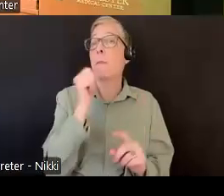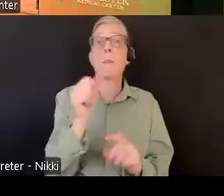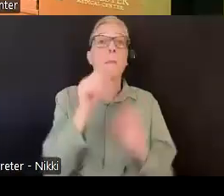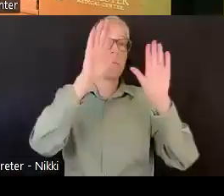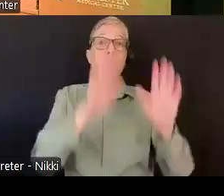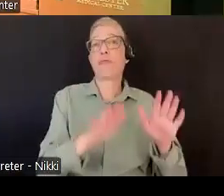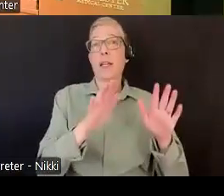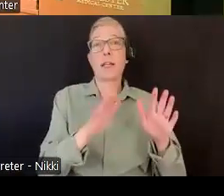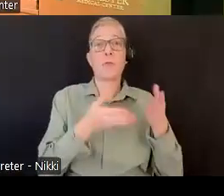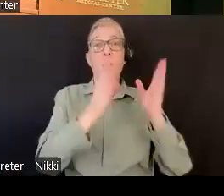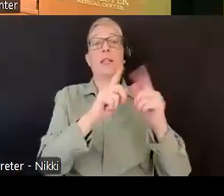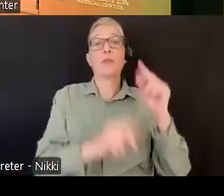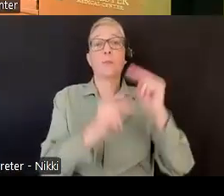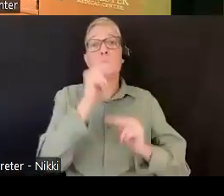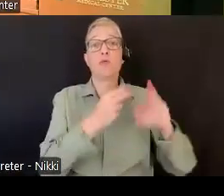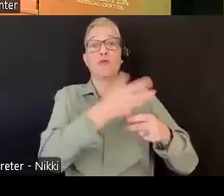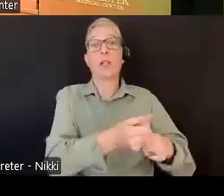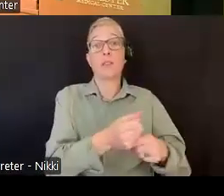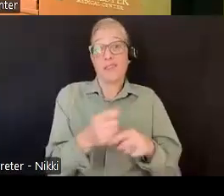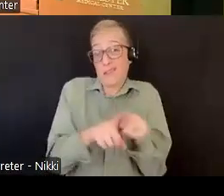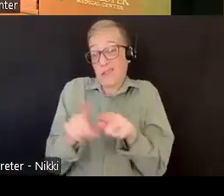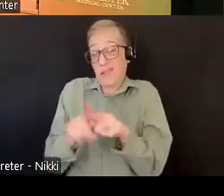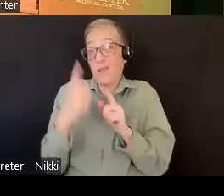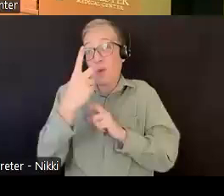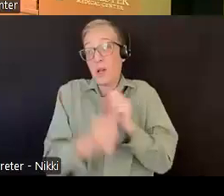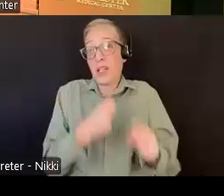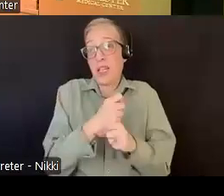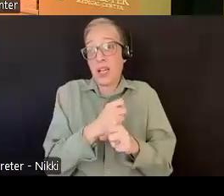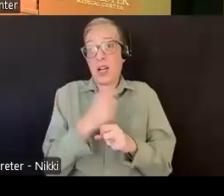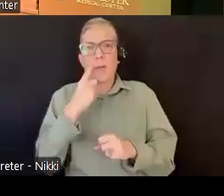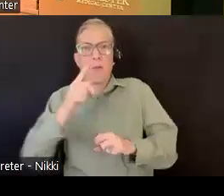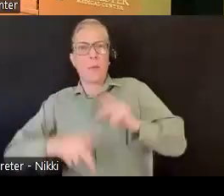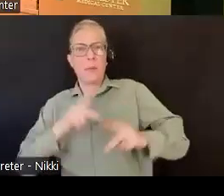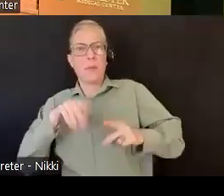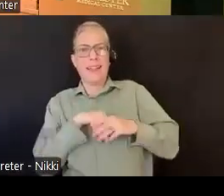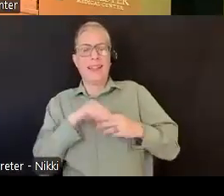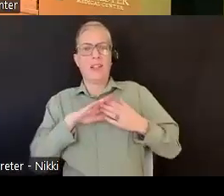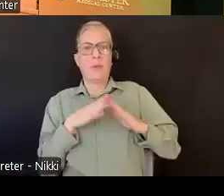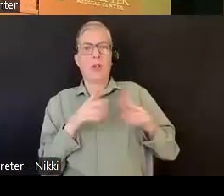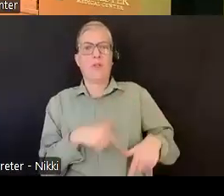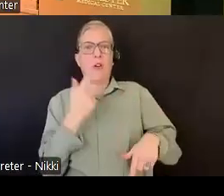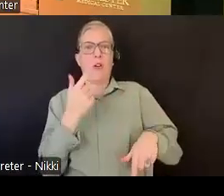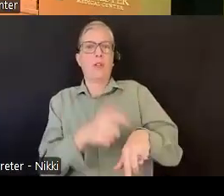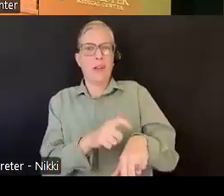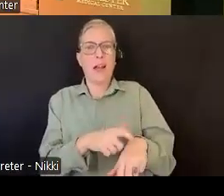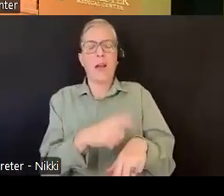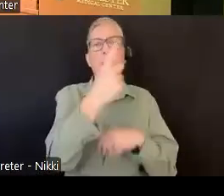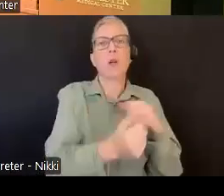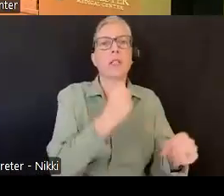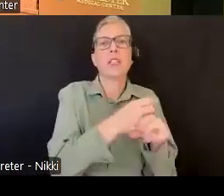um there's a lot of turnover for folks who have been in the community for a long time. So, how do you how do you mitigate that? I know some of it is obviously building trust over time with